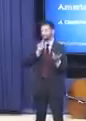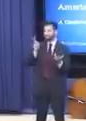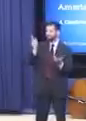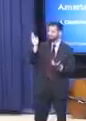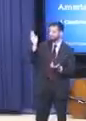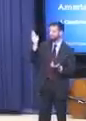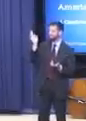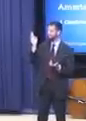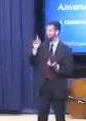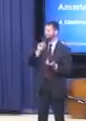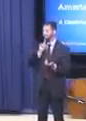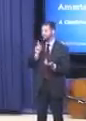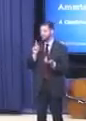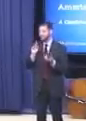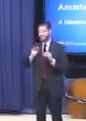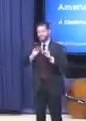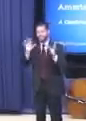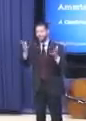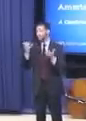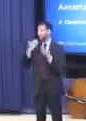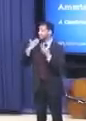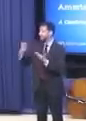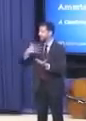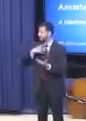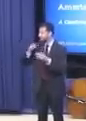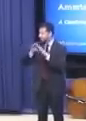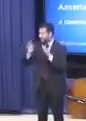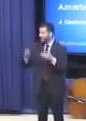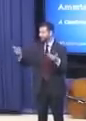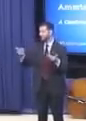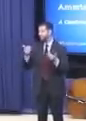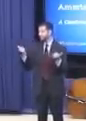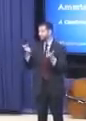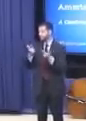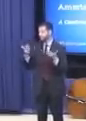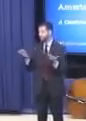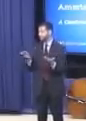And, thank the White House for inviting us here. This is kind of amazing.